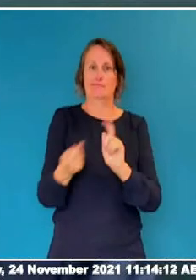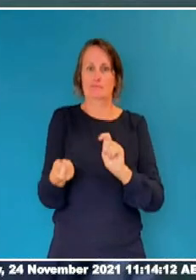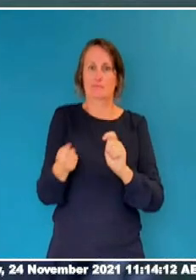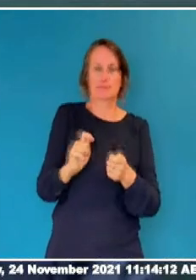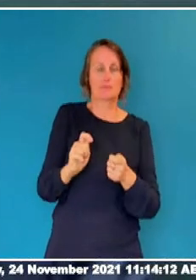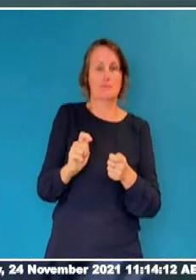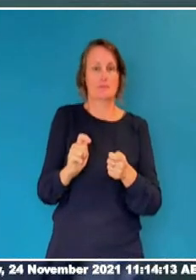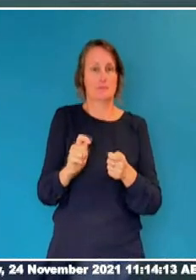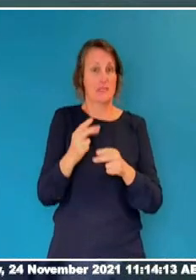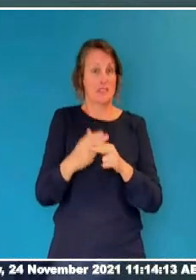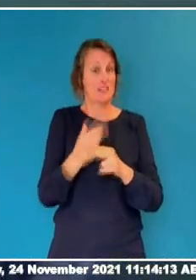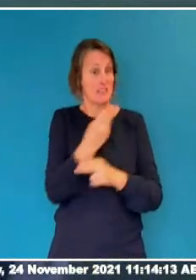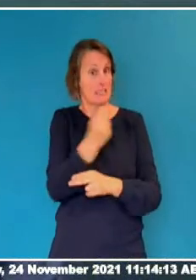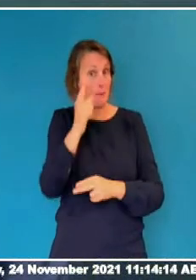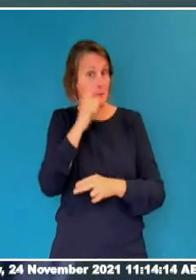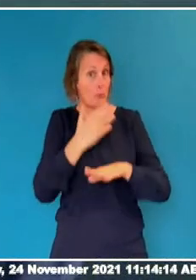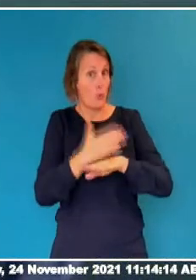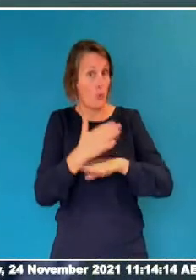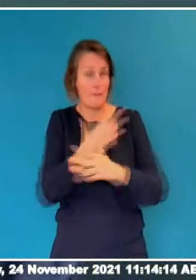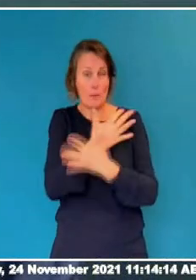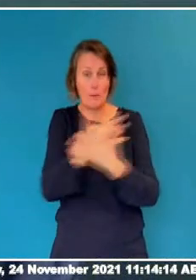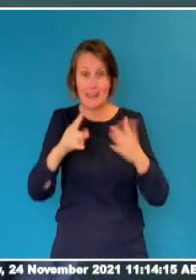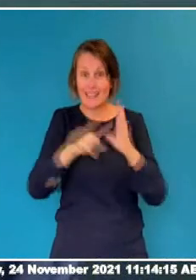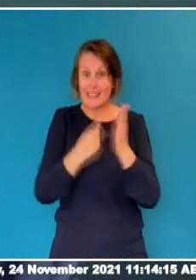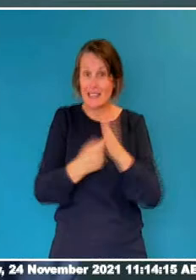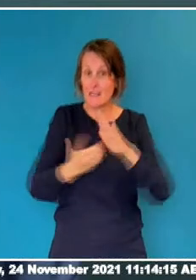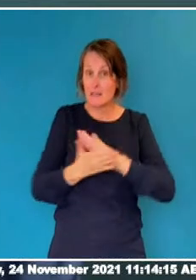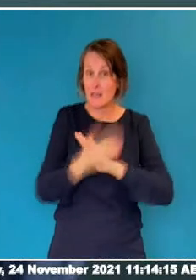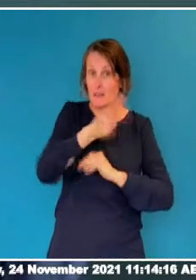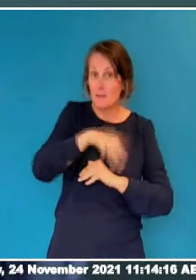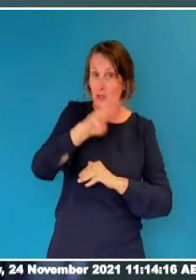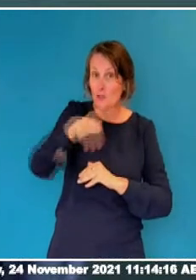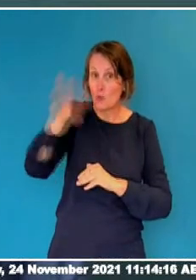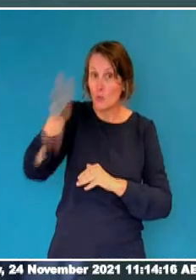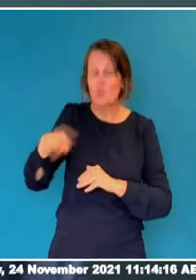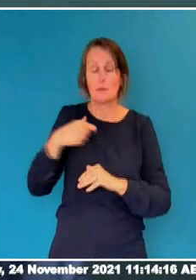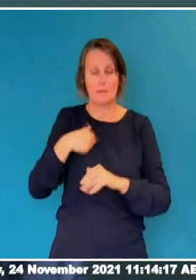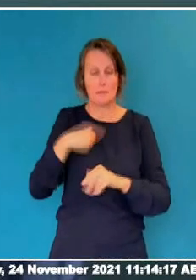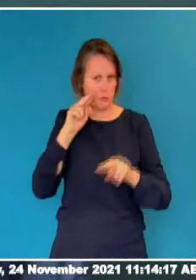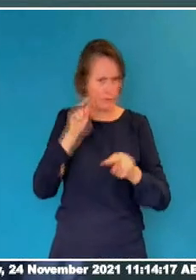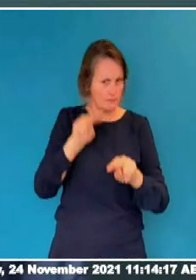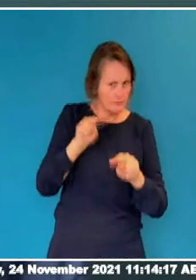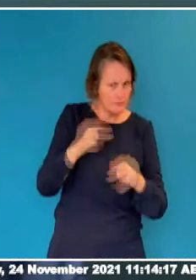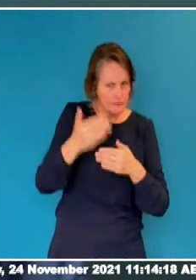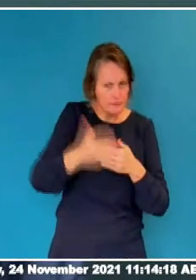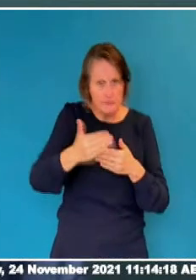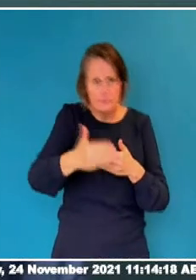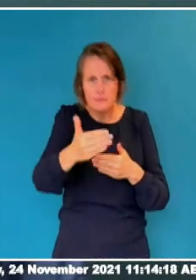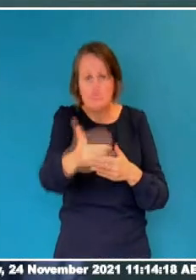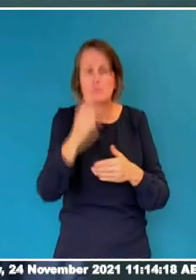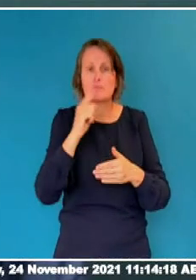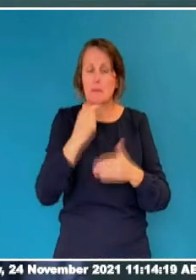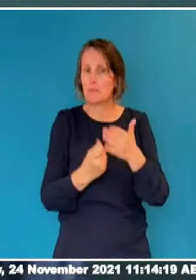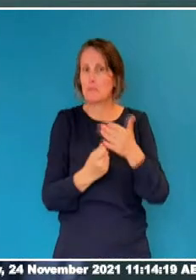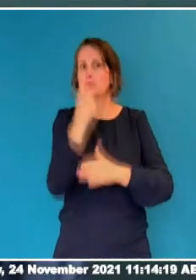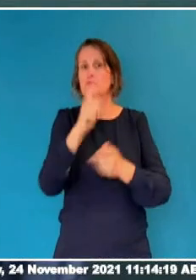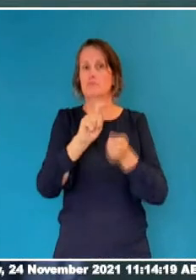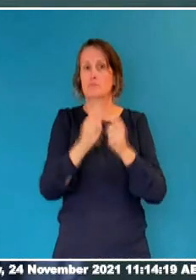many years, there's an ongoing process around is what we're doing